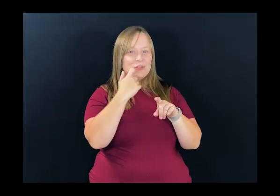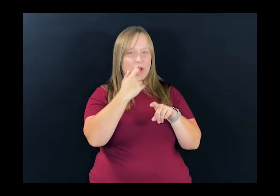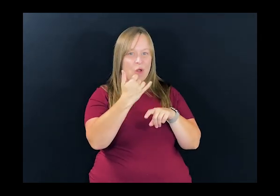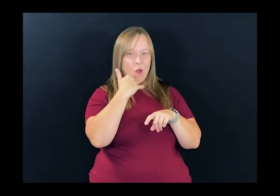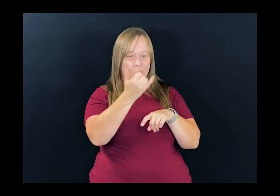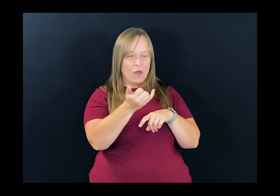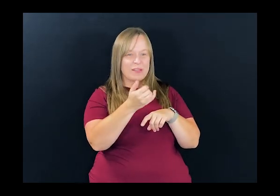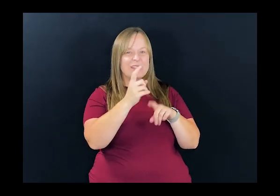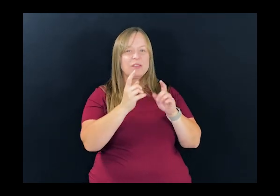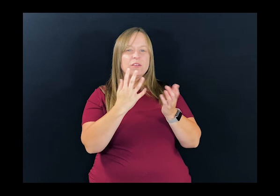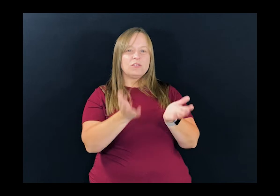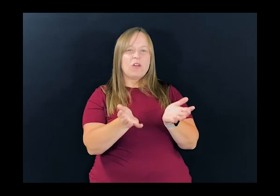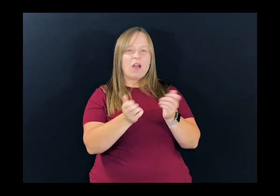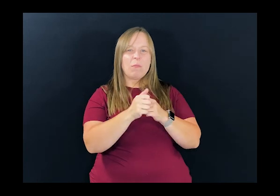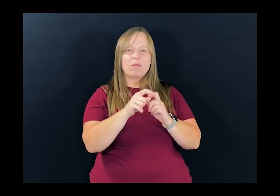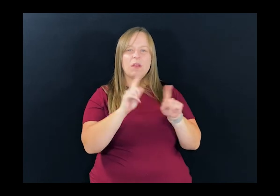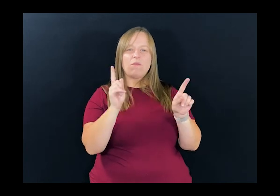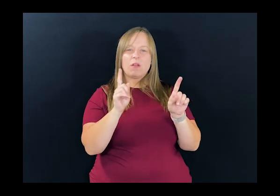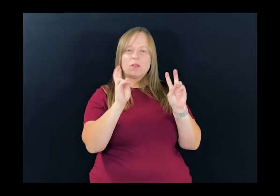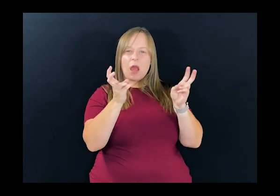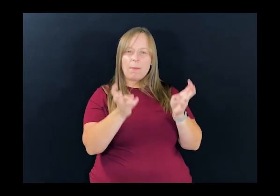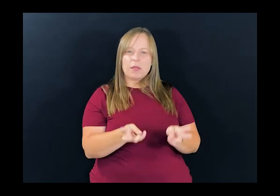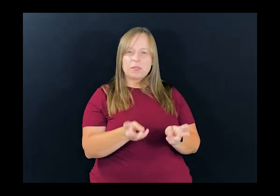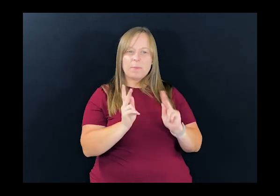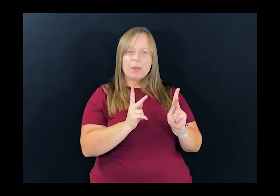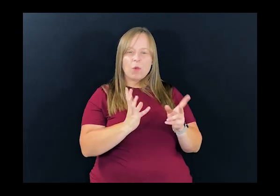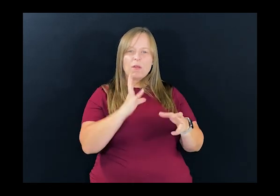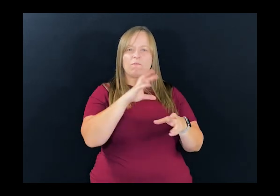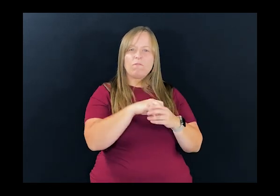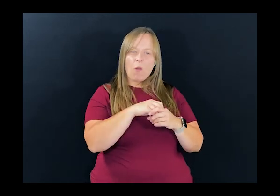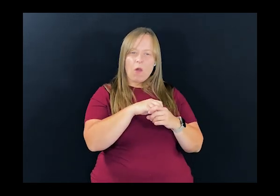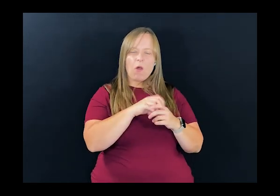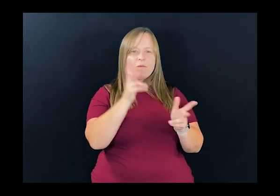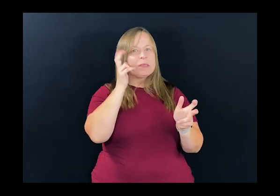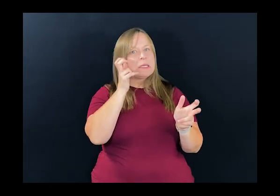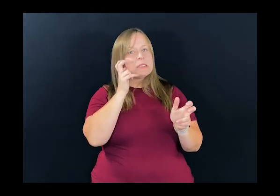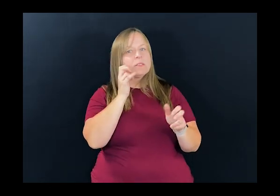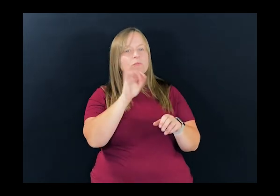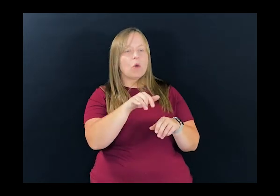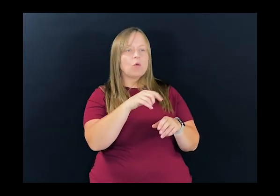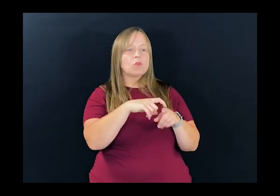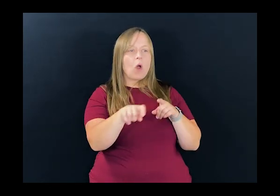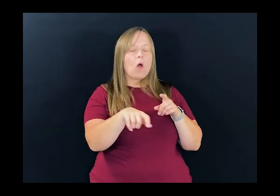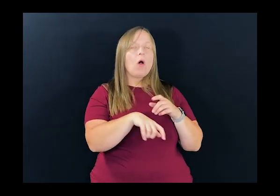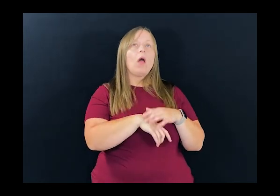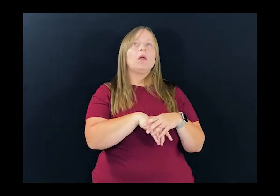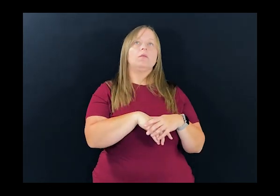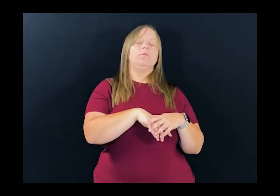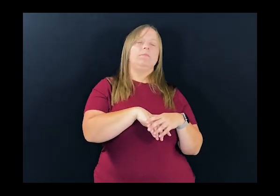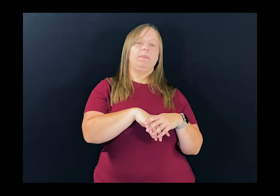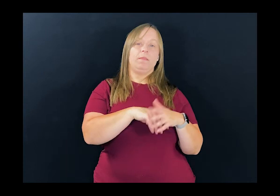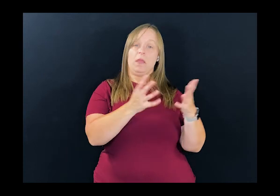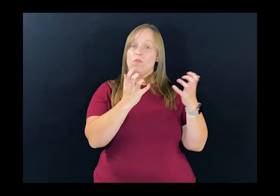where we talk about different topics so people can get involved with listening in to those if they so wish.